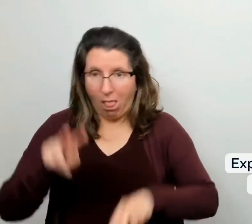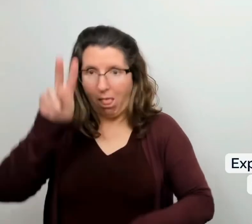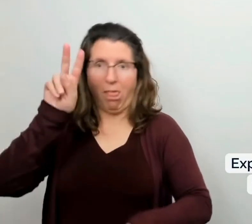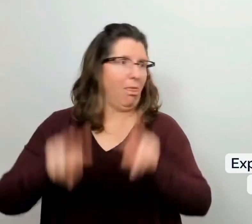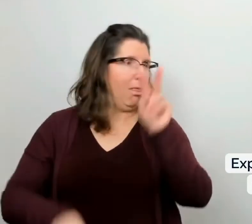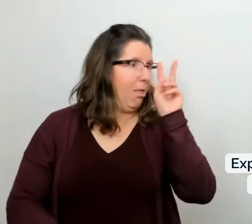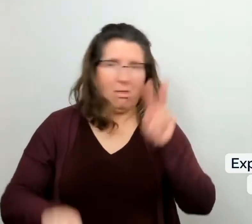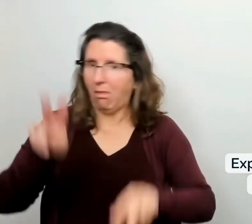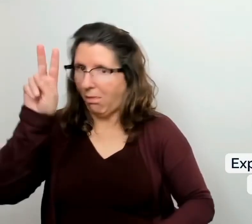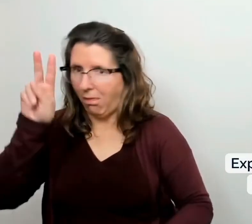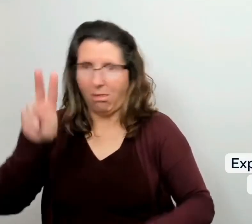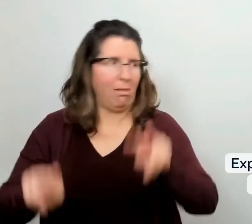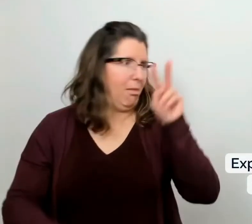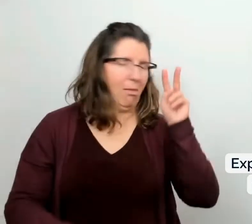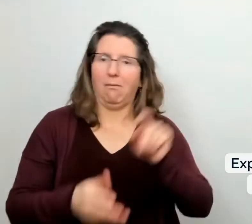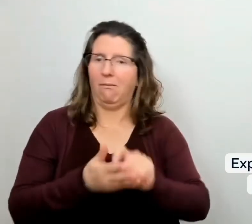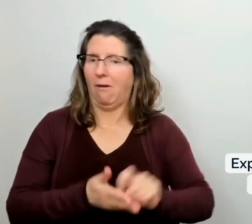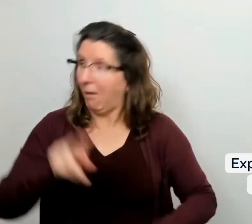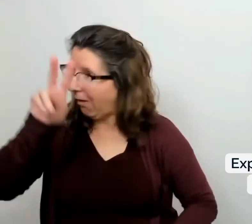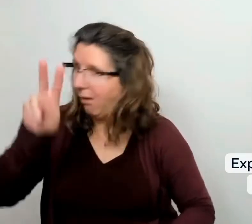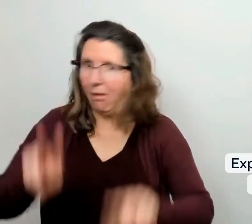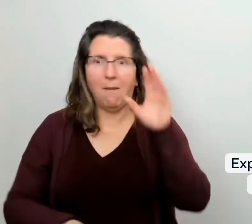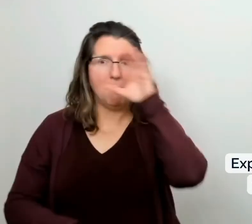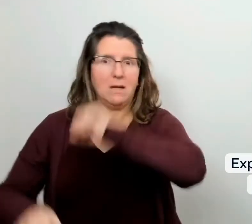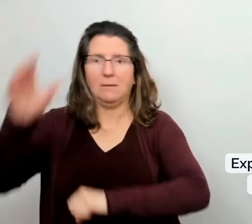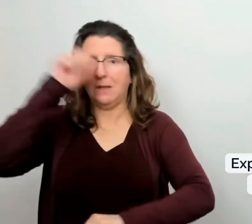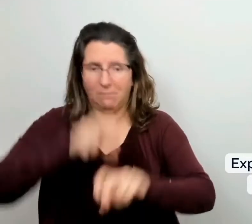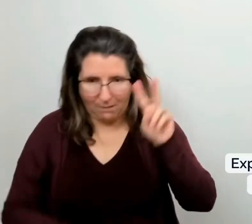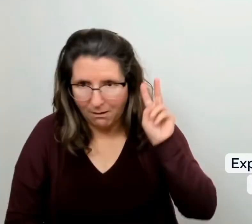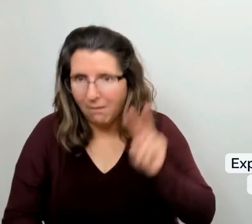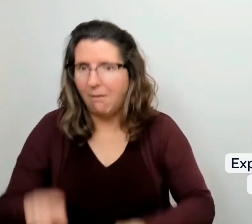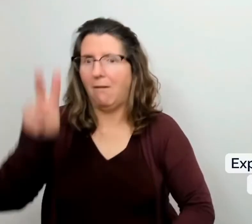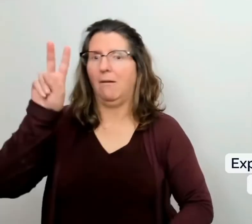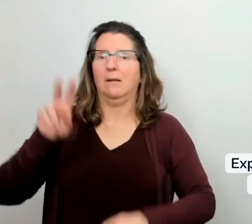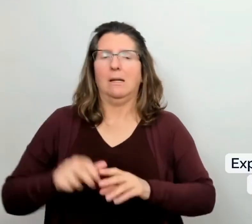It's pretty much impossible to watch the interpreter or signing teacher and write notes in real time.